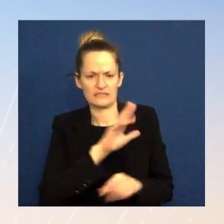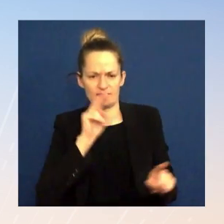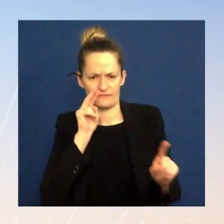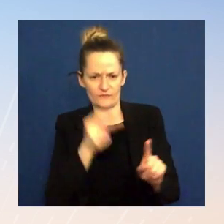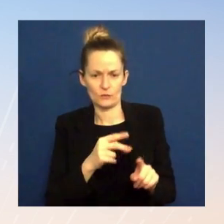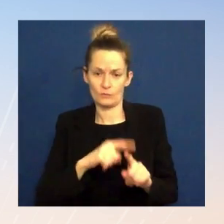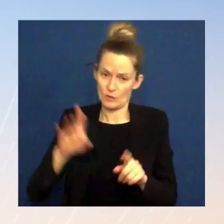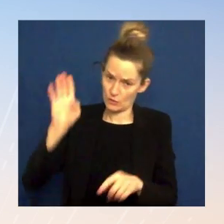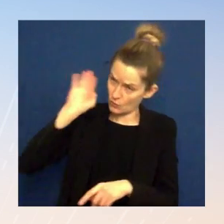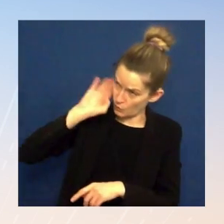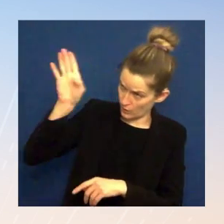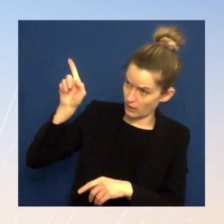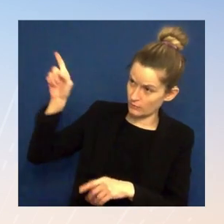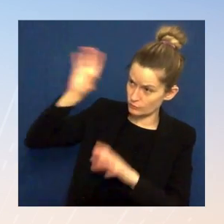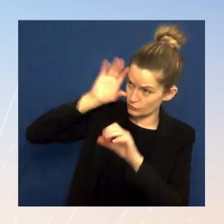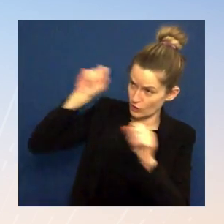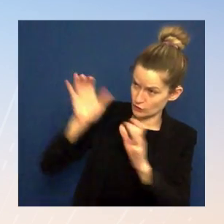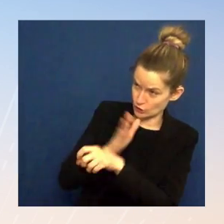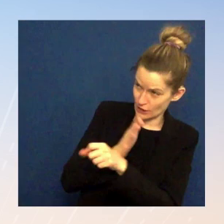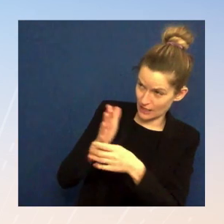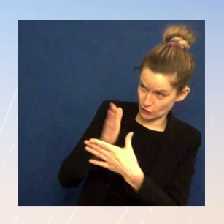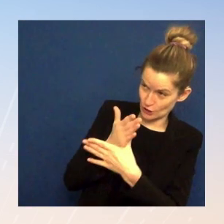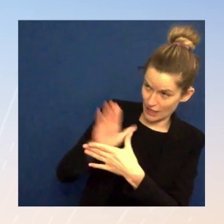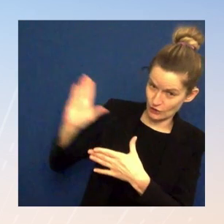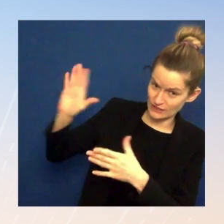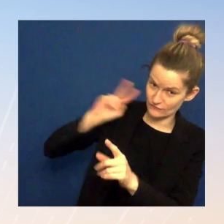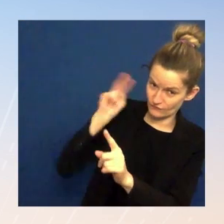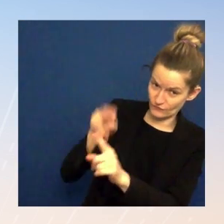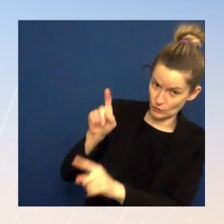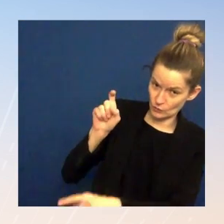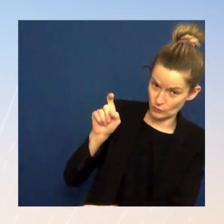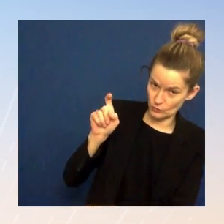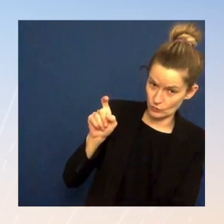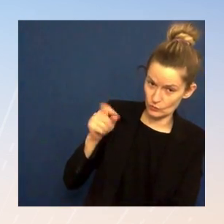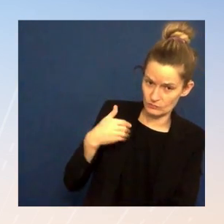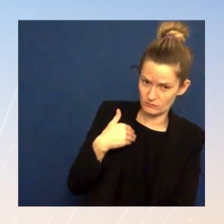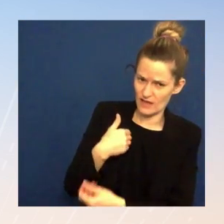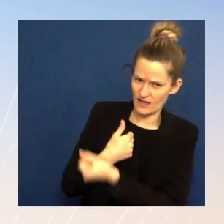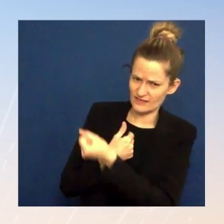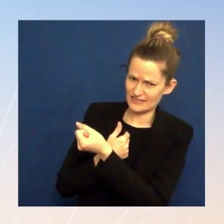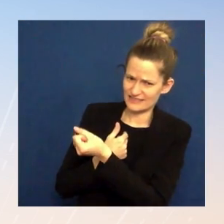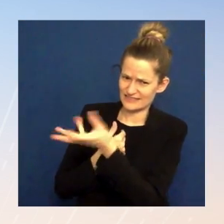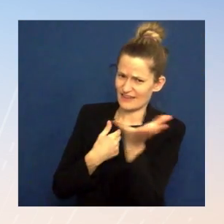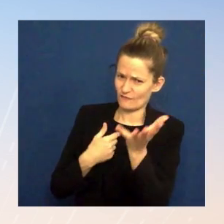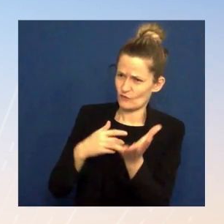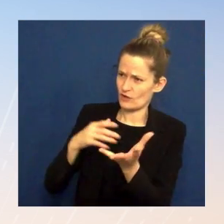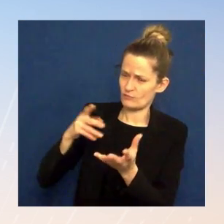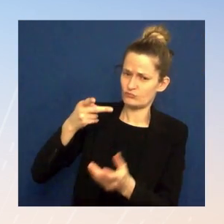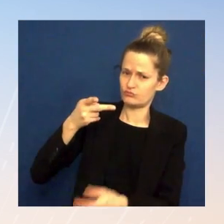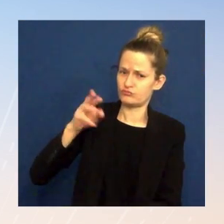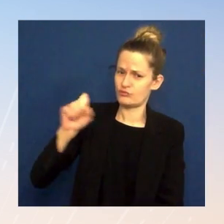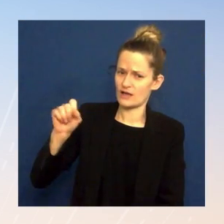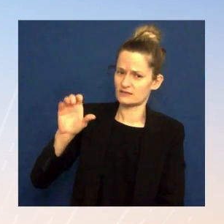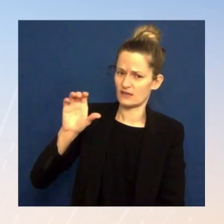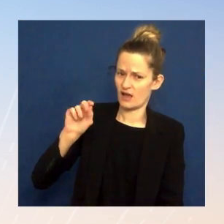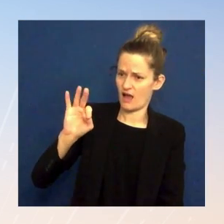coming up on his foreign trip. He answers questions several times a week, as you know. I will say that, as the President has said before,